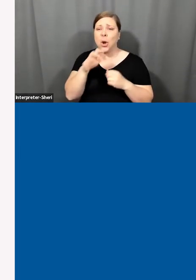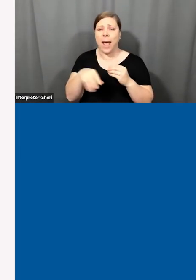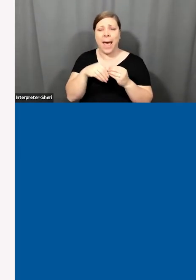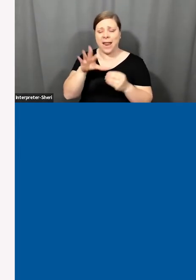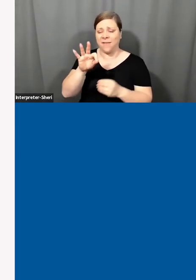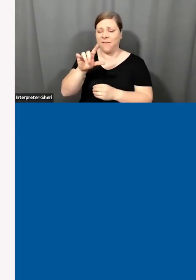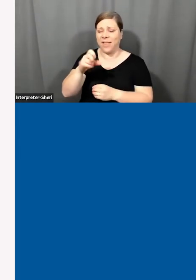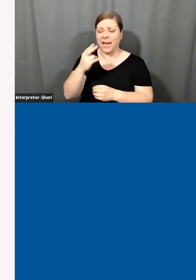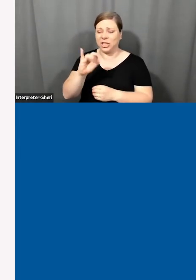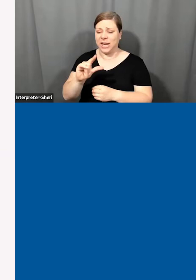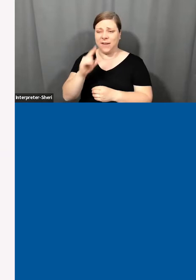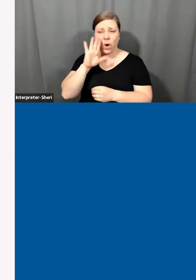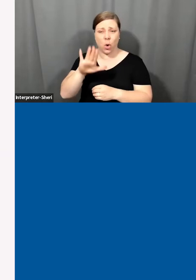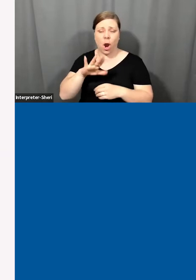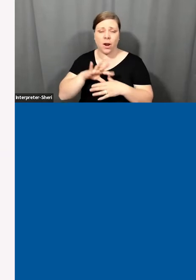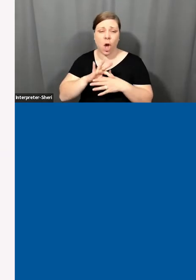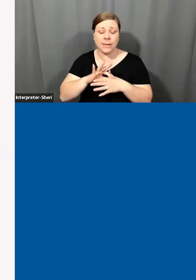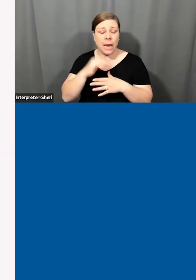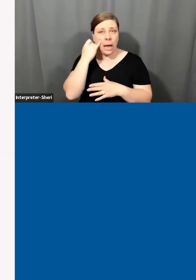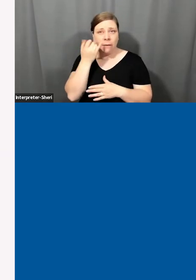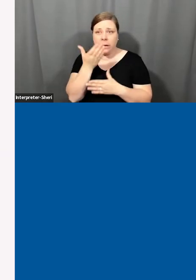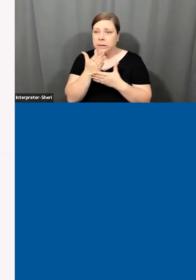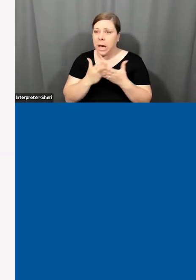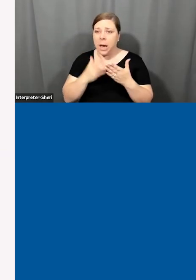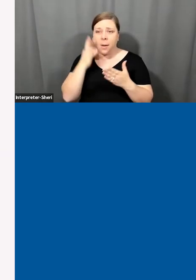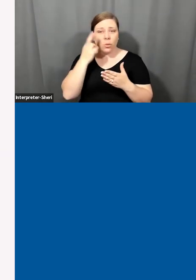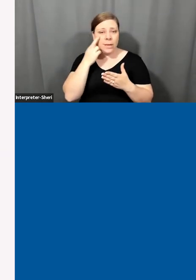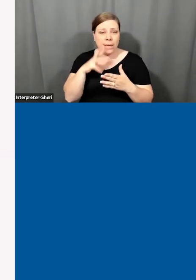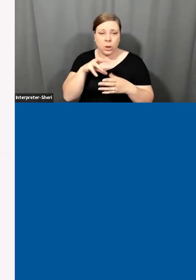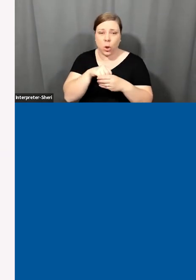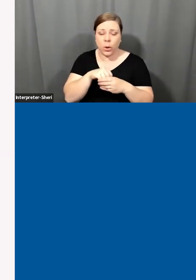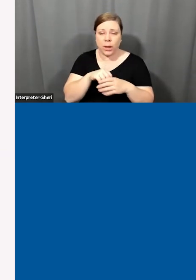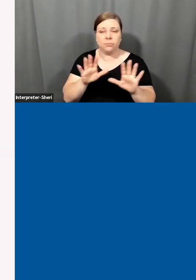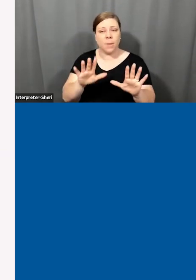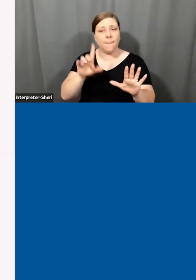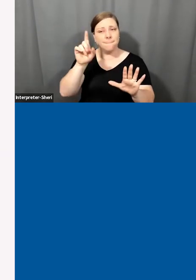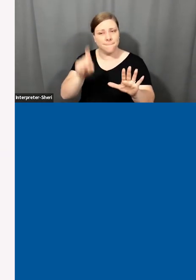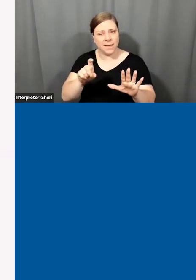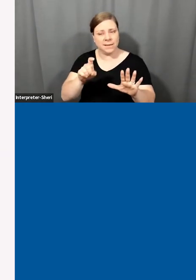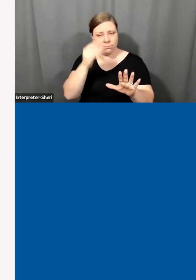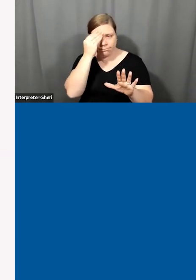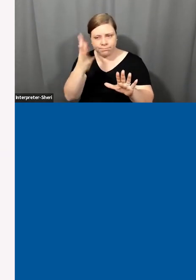but if for some reason you did, then you want to do a content notice first that says,